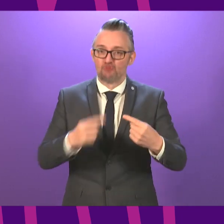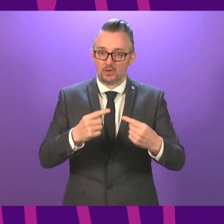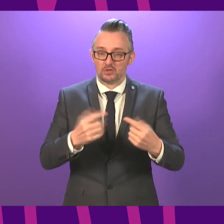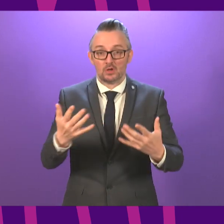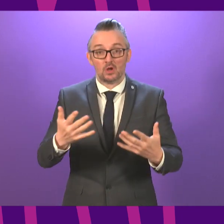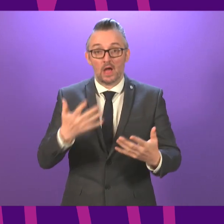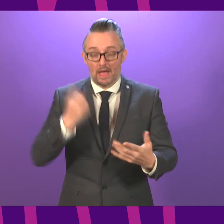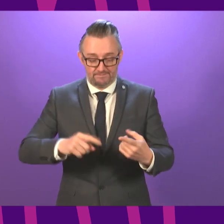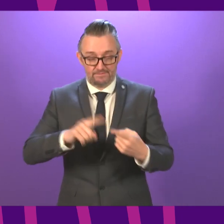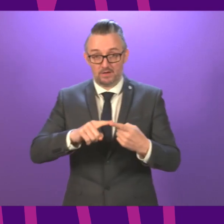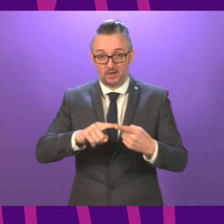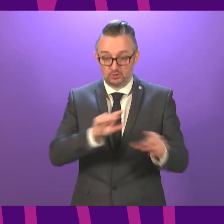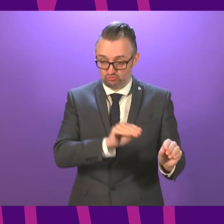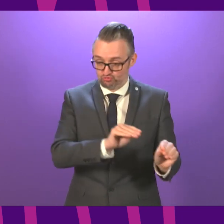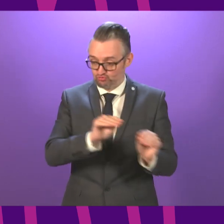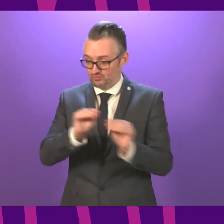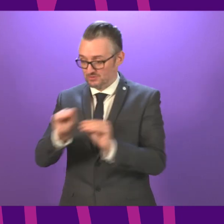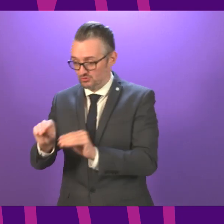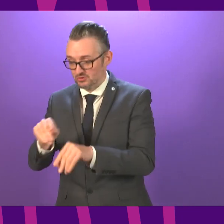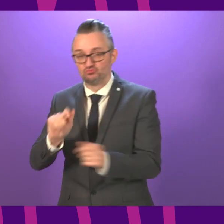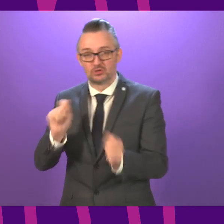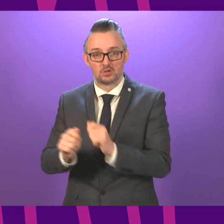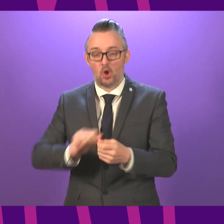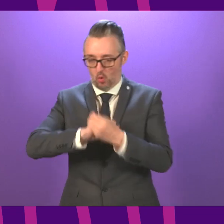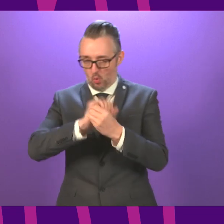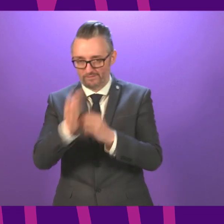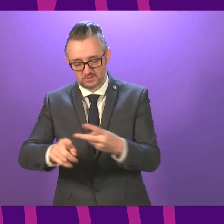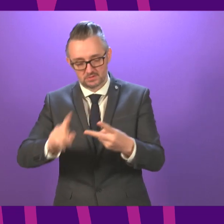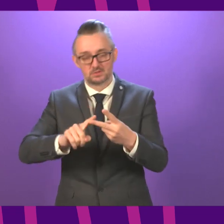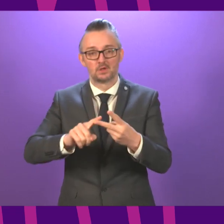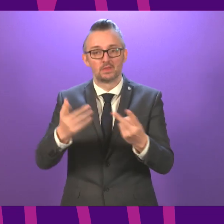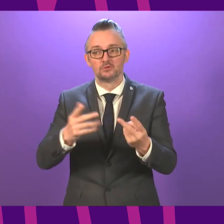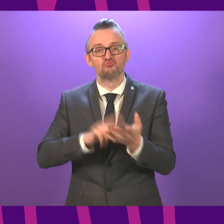the impacts of Covid-19 and our normal winter pressures mean that our public services,